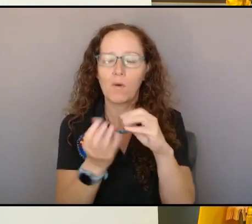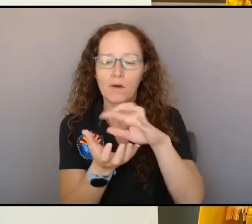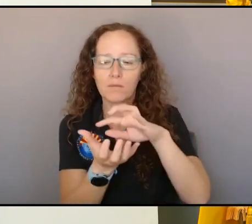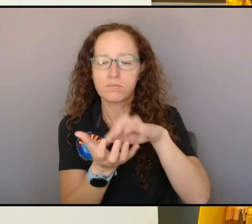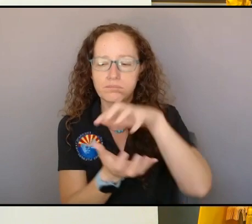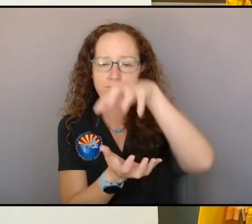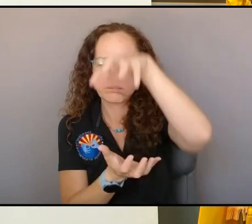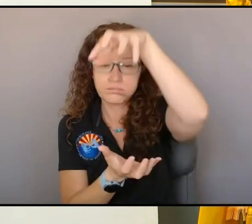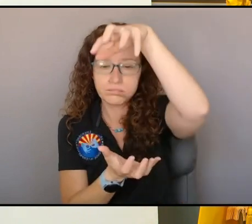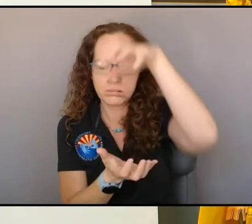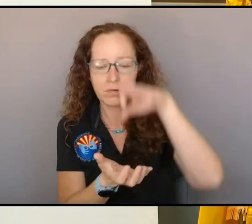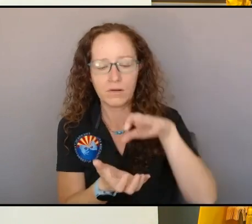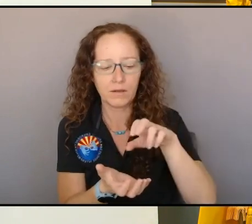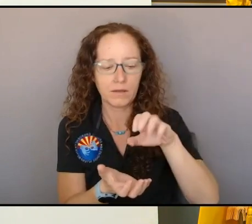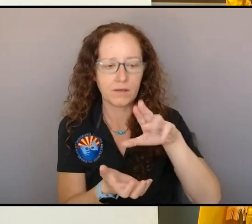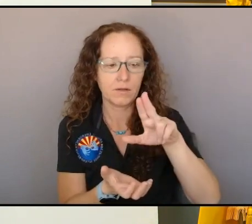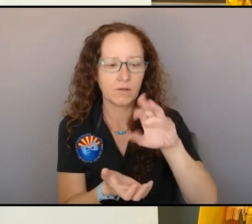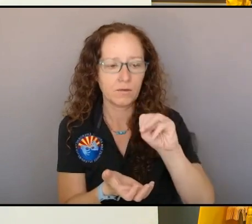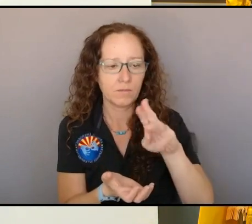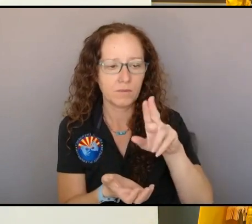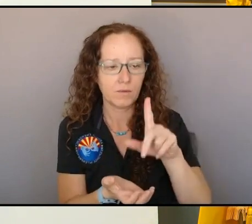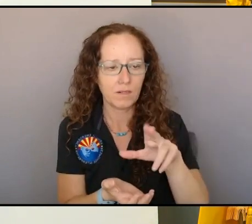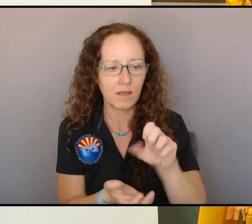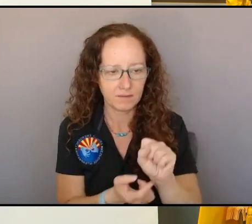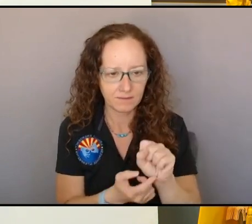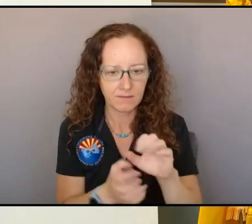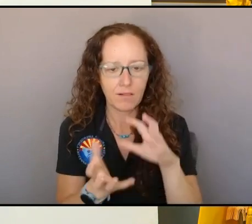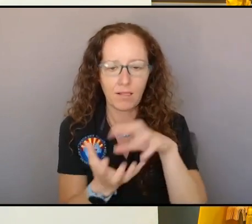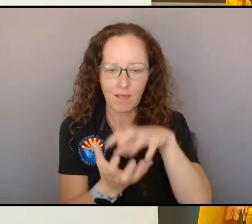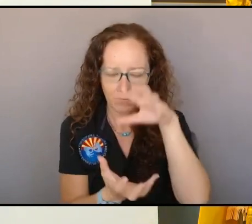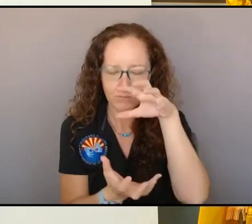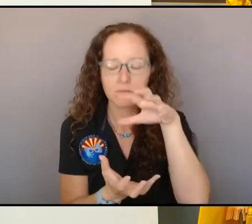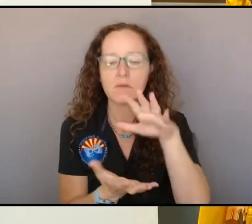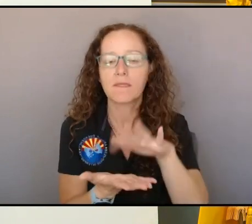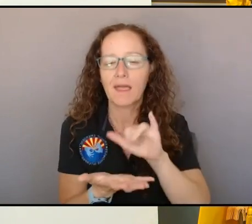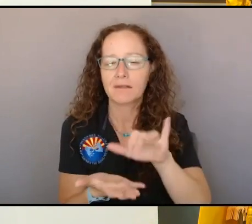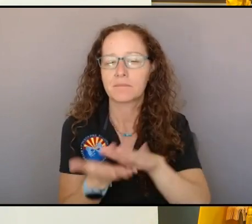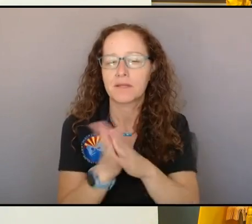in the day. So, let's move on to the next graphic and what